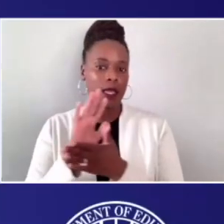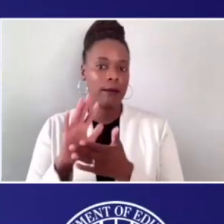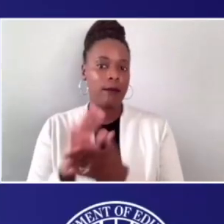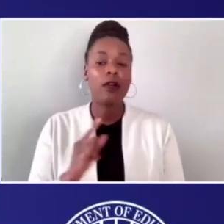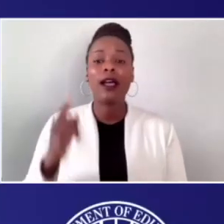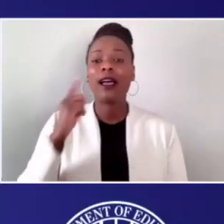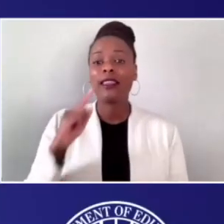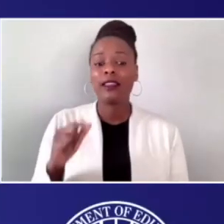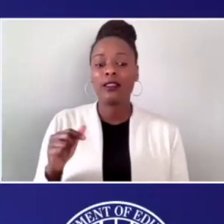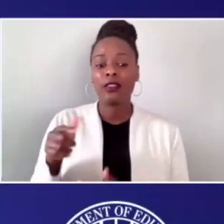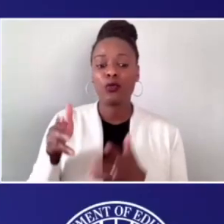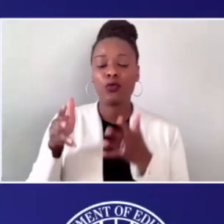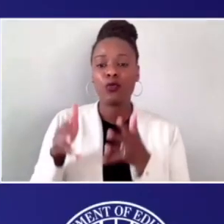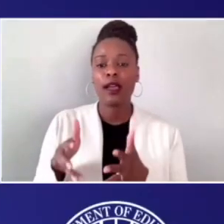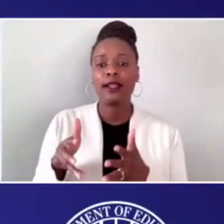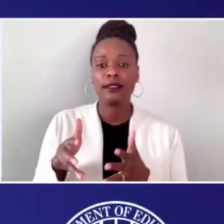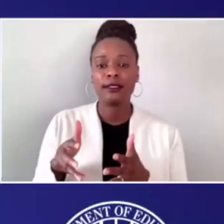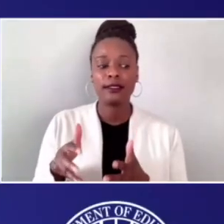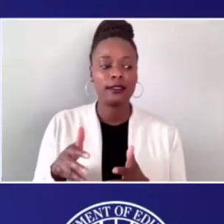them are the third paper.